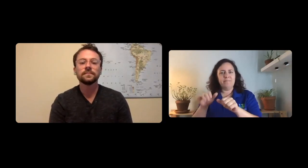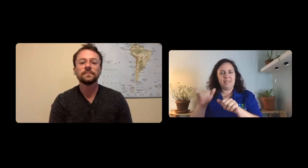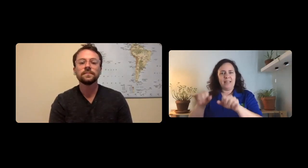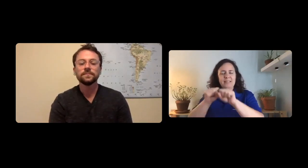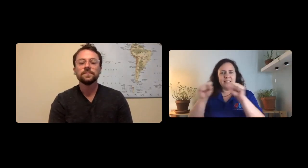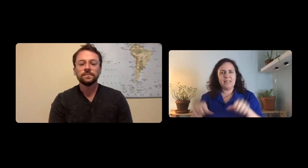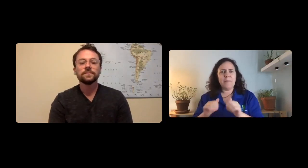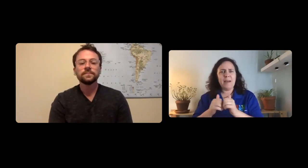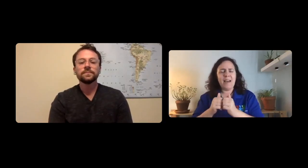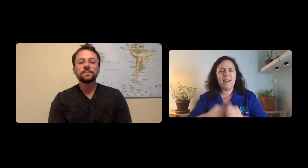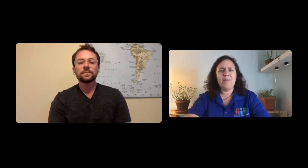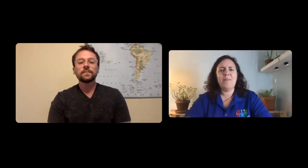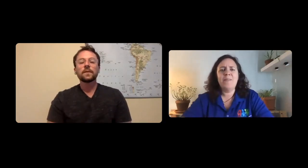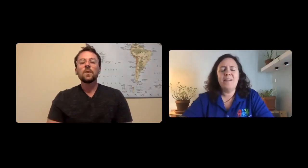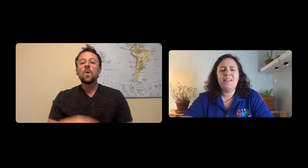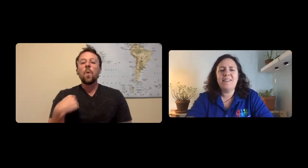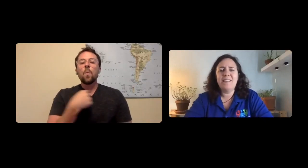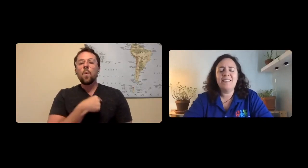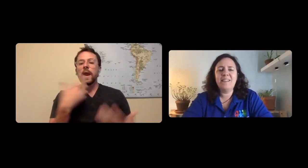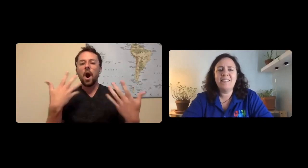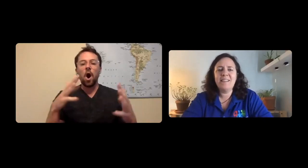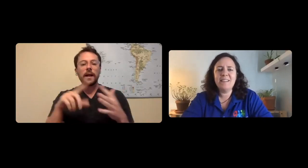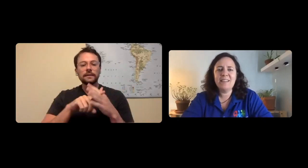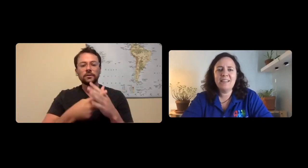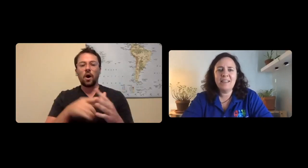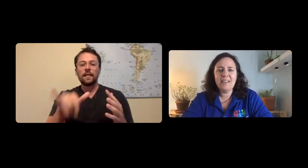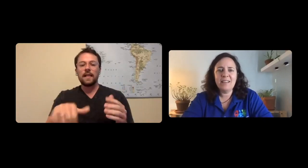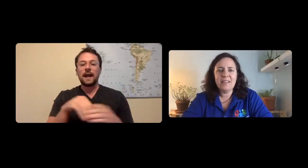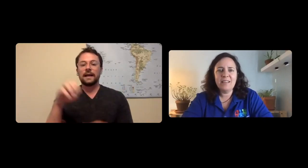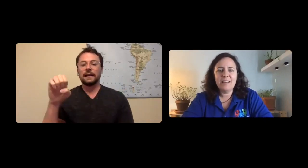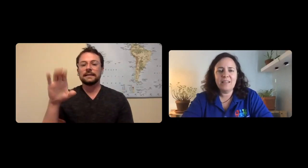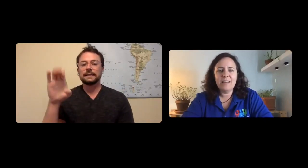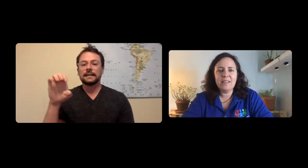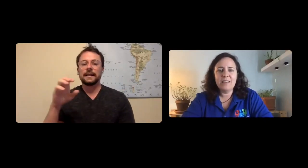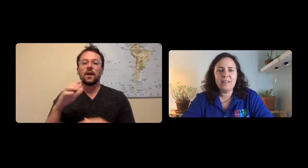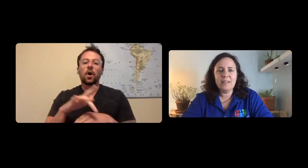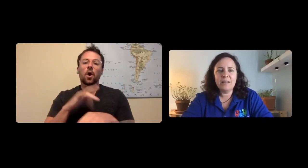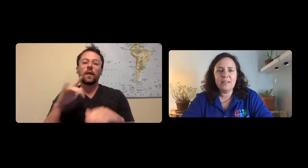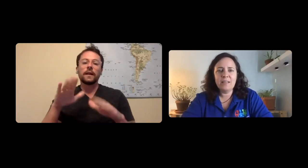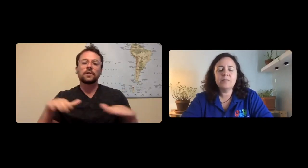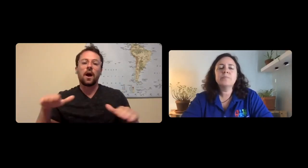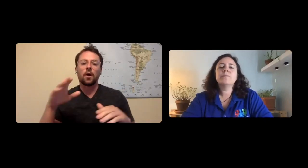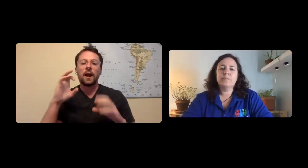How did the conversations begin at Kendall about the bathrooms and how long did it take